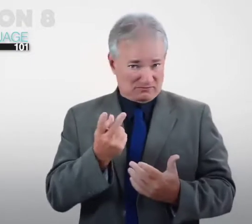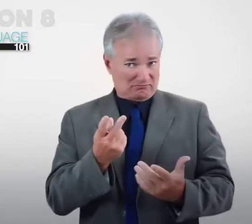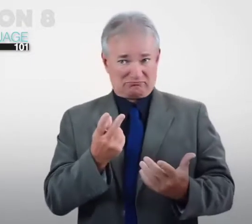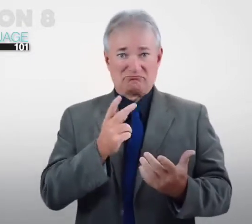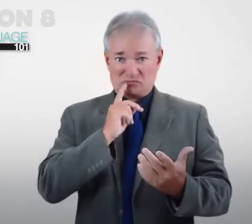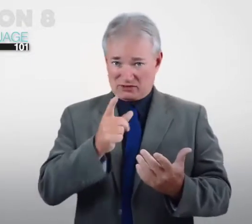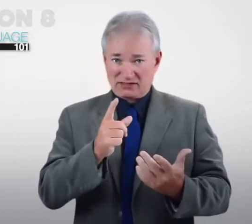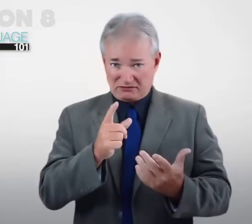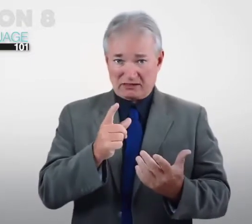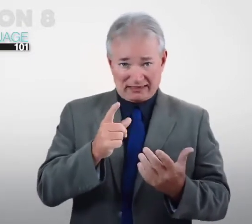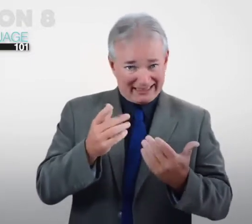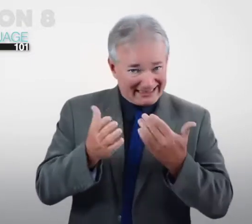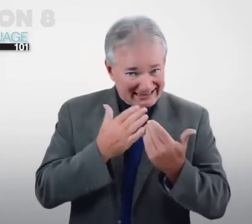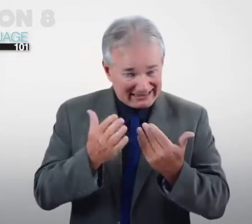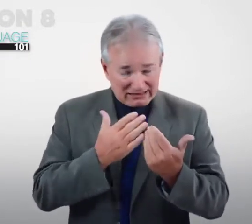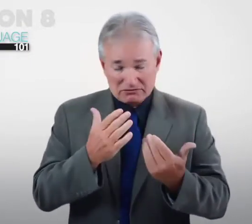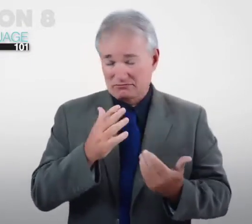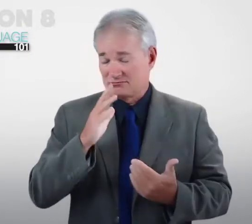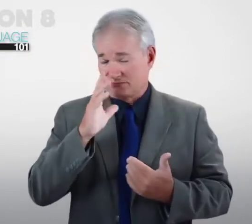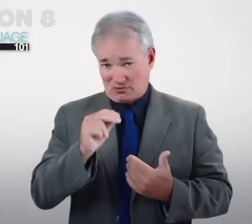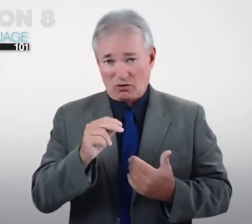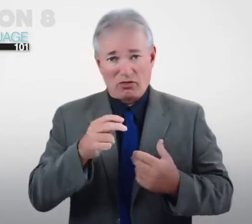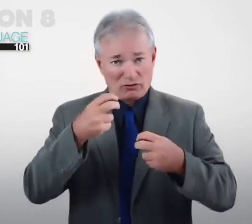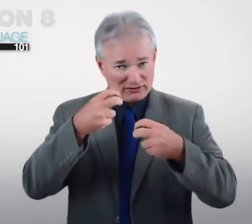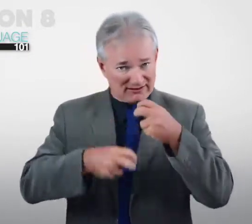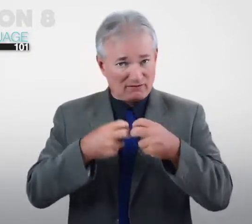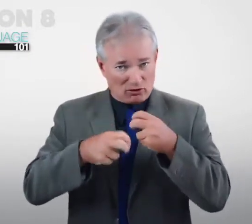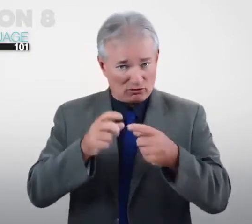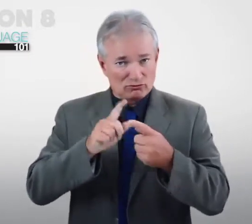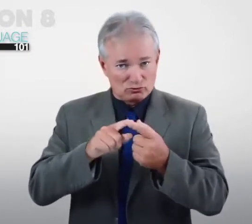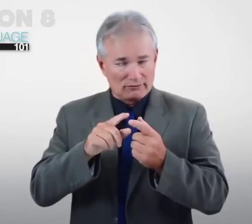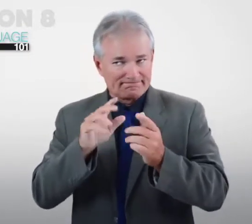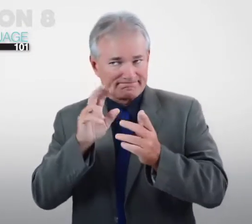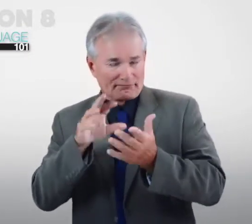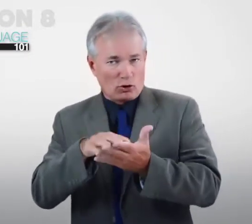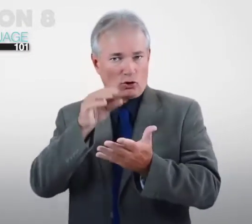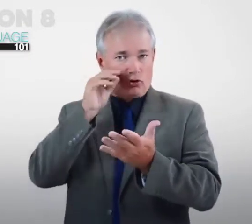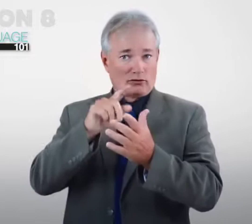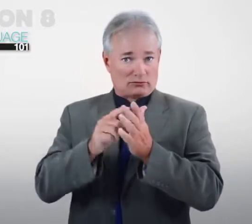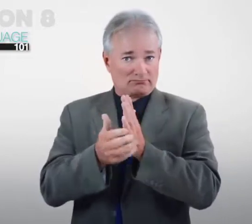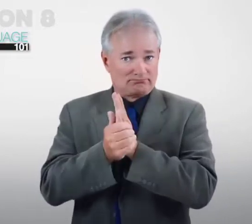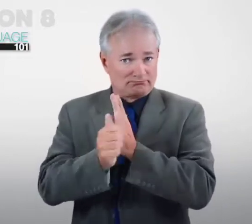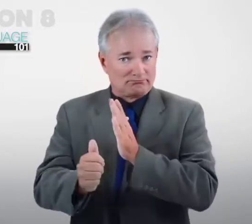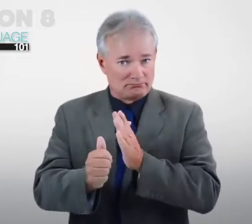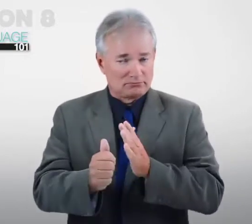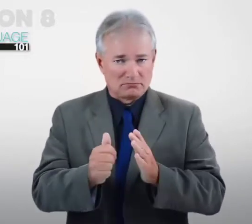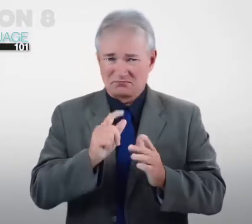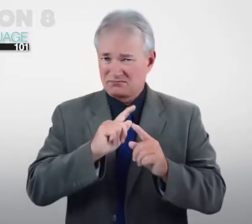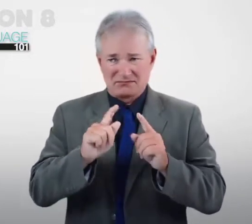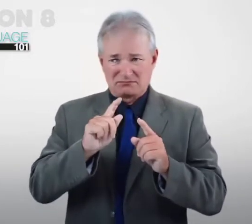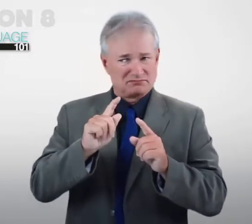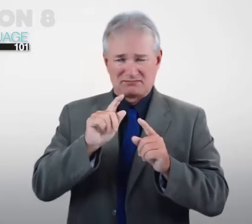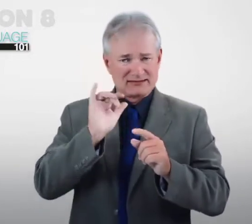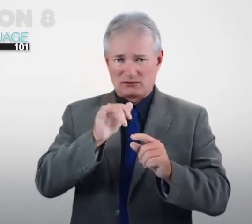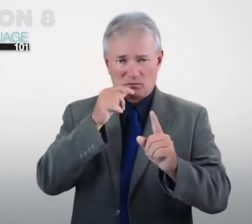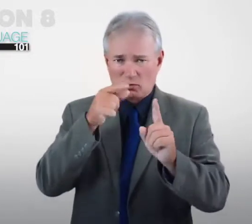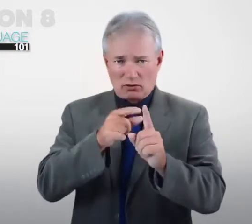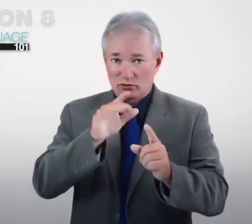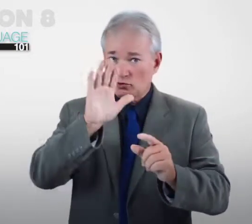not everybody uses American sign language, and there are certainly differences and it's tough to learn,